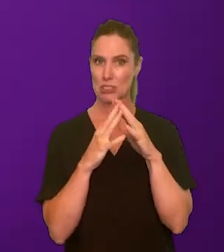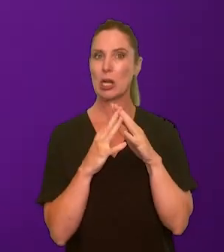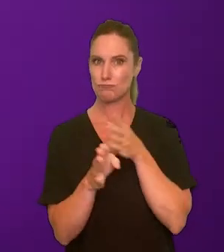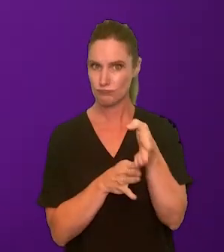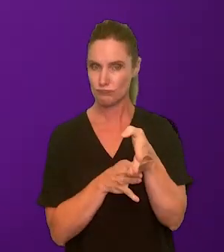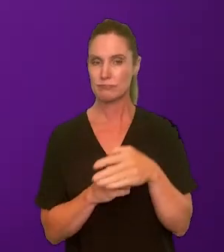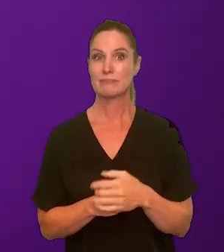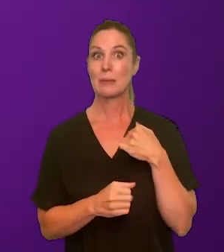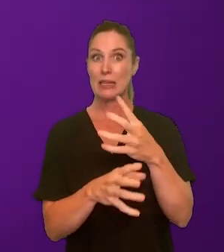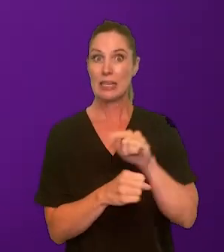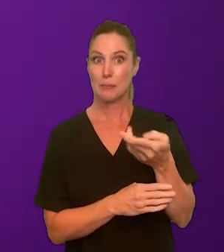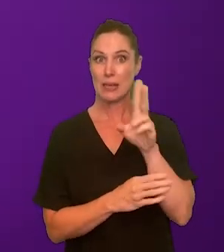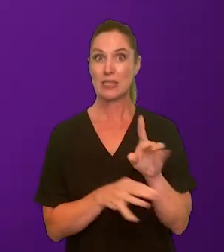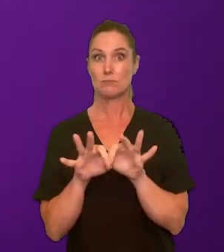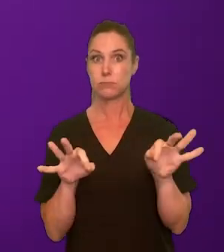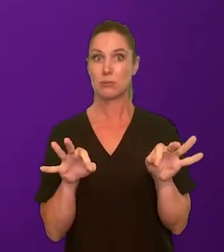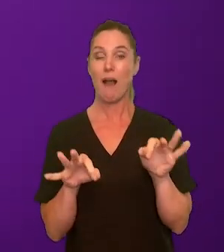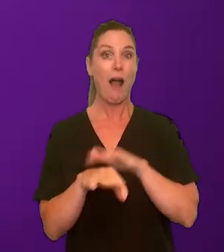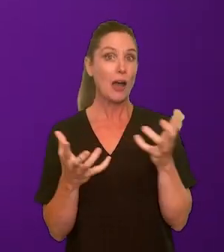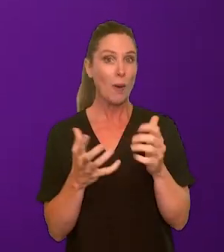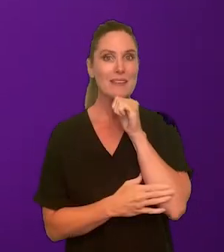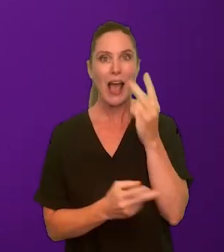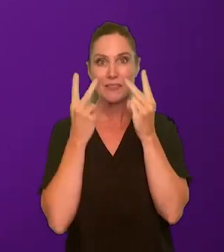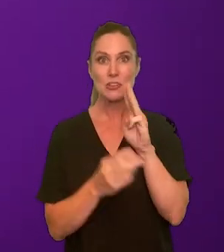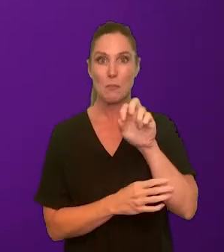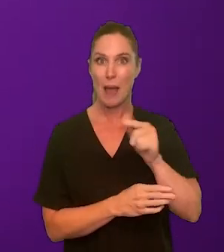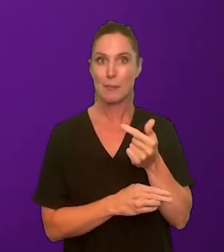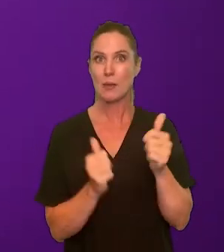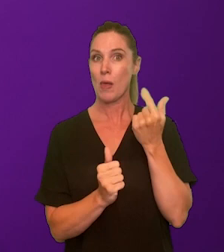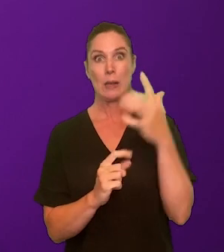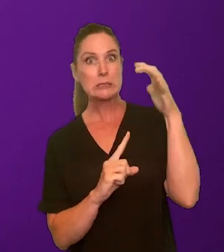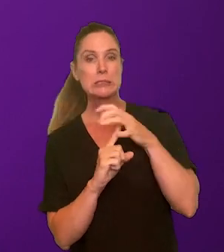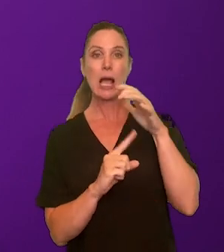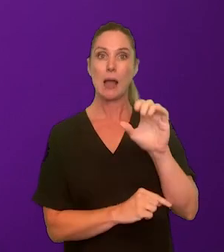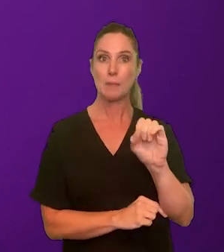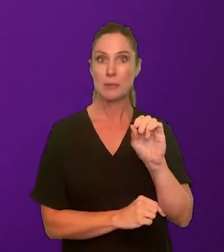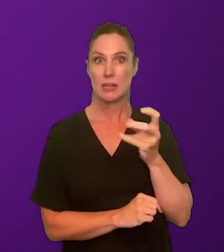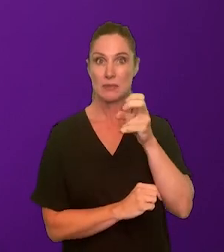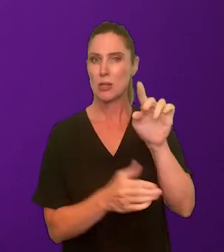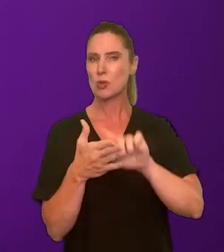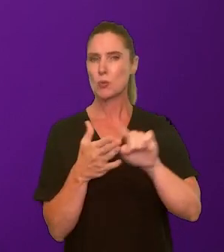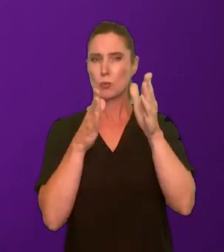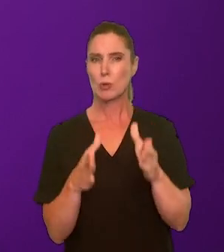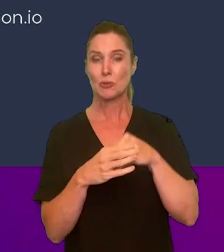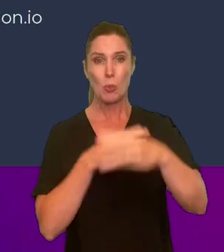I am getting my PhD on non-visual mapping with one of the most renowned sonification researchers in the world.